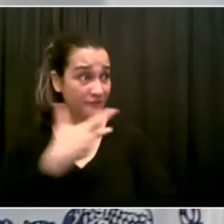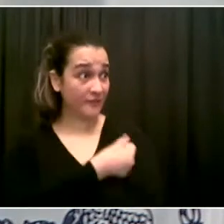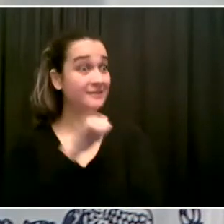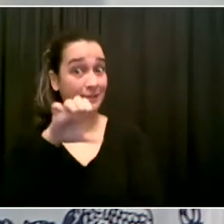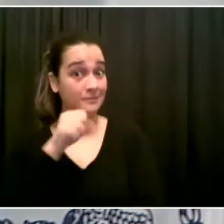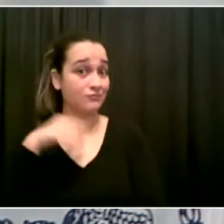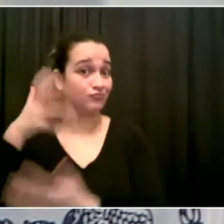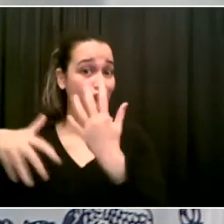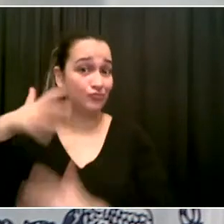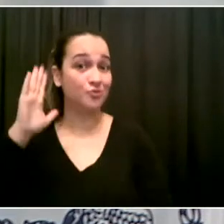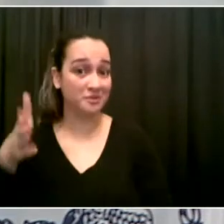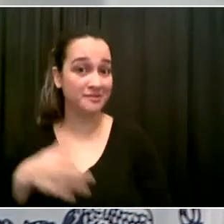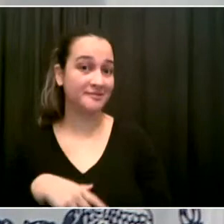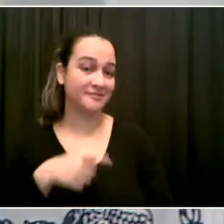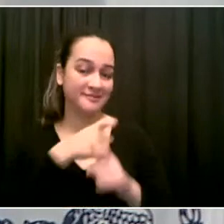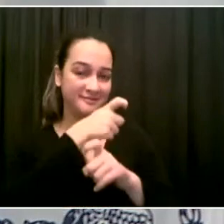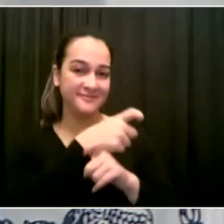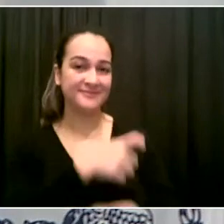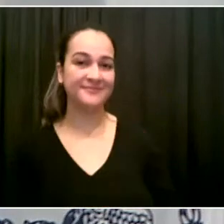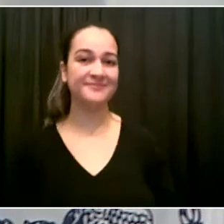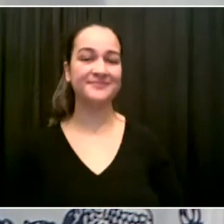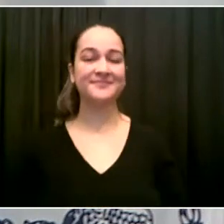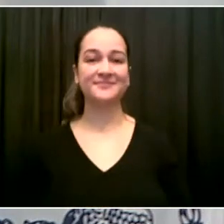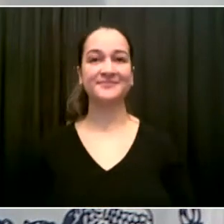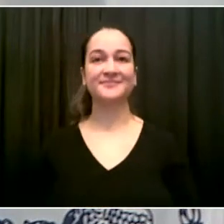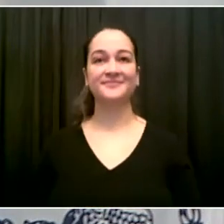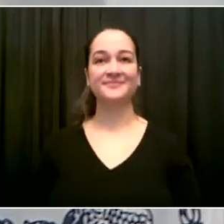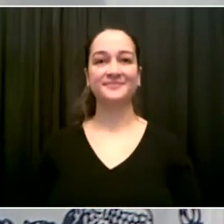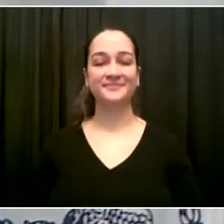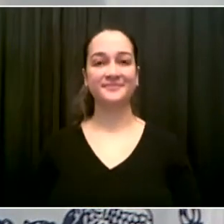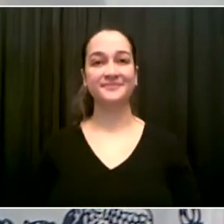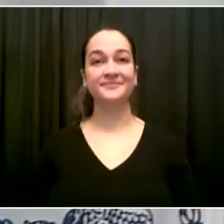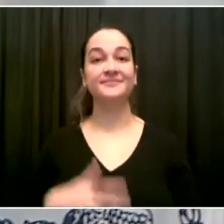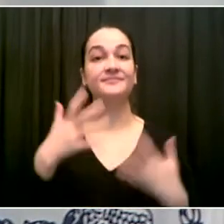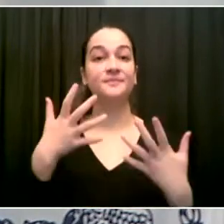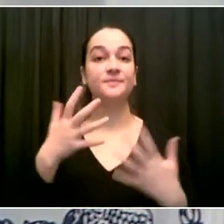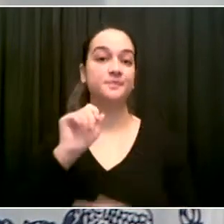I DON'T KNOW WHAT ELIGIBILITY MAP THEY ARE IN. Reporter: : MY